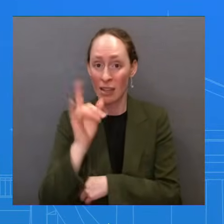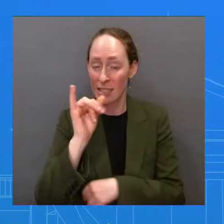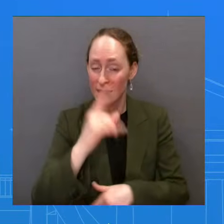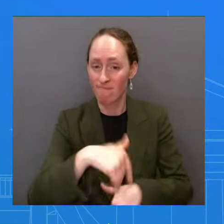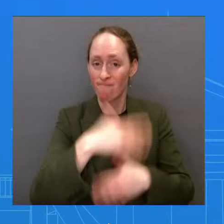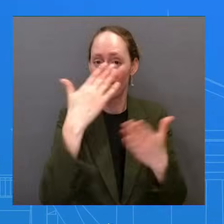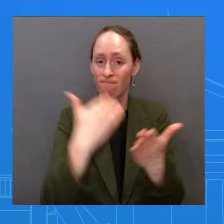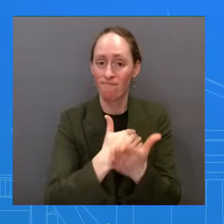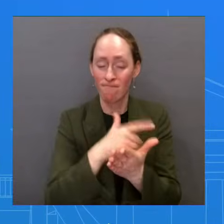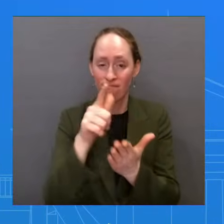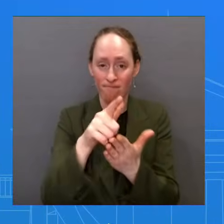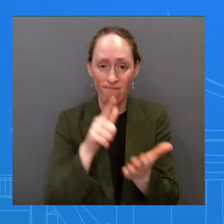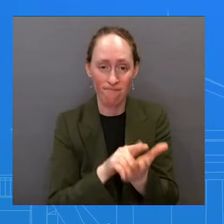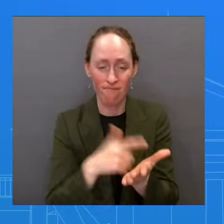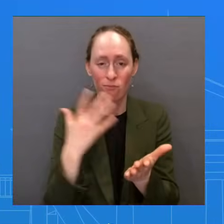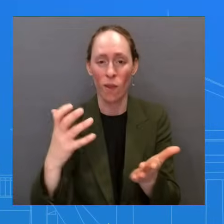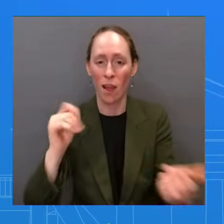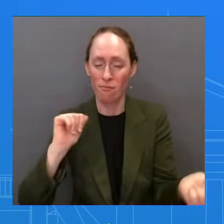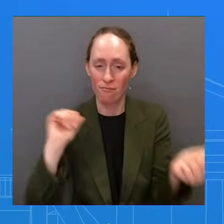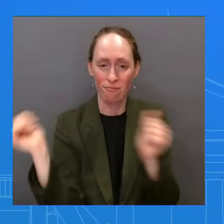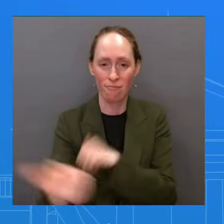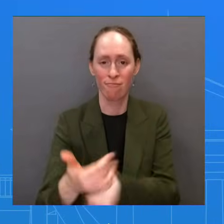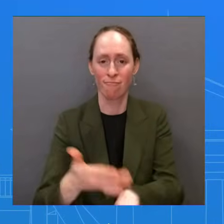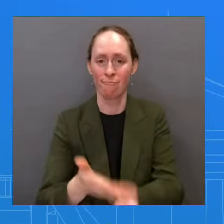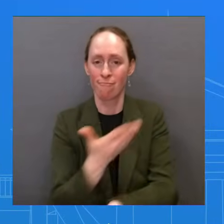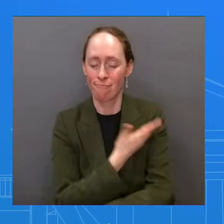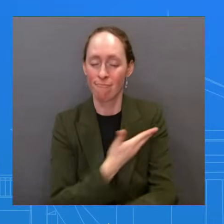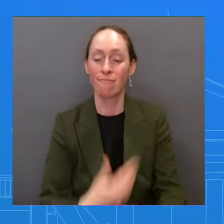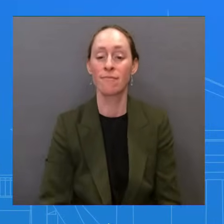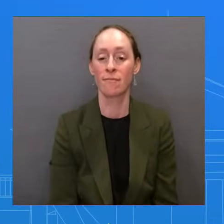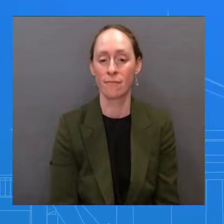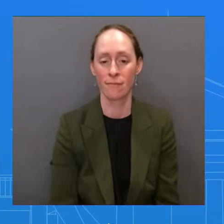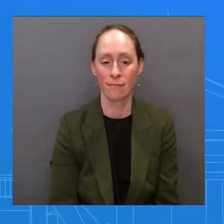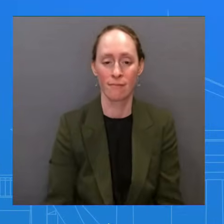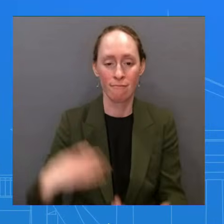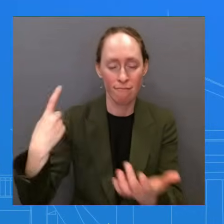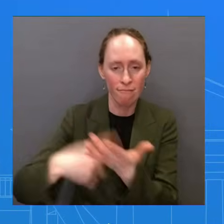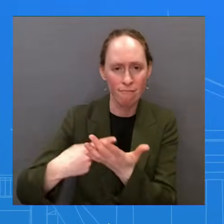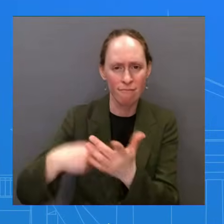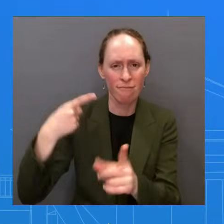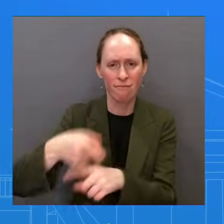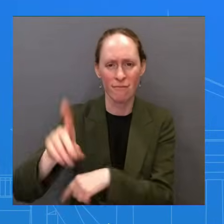to make sure that we fix the system, make it more modernized -- right? -- do it in a humane way.